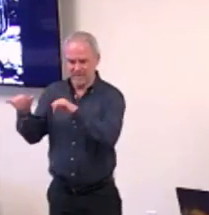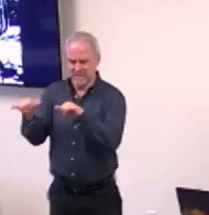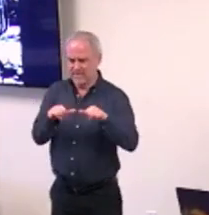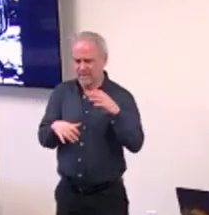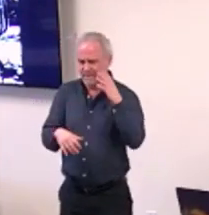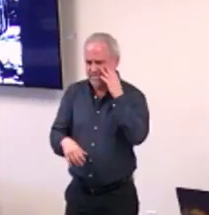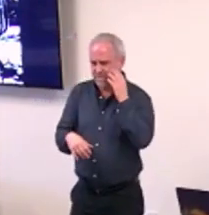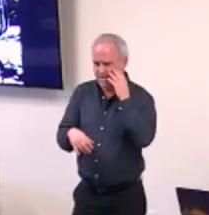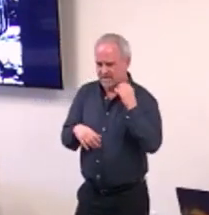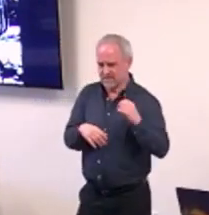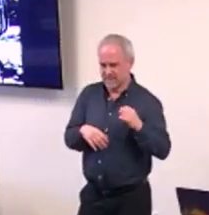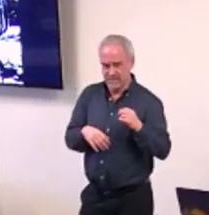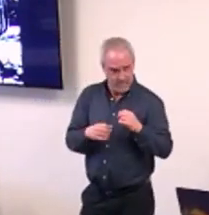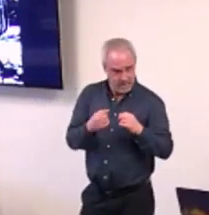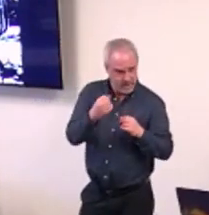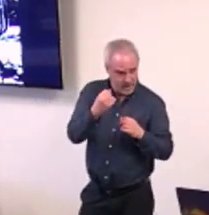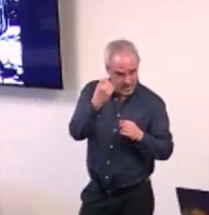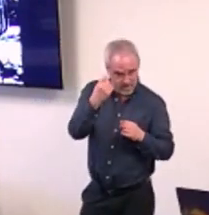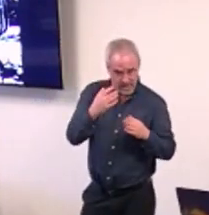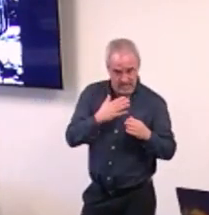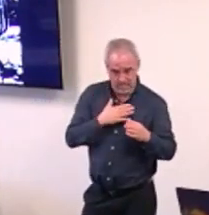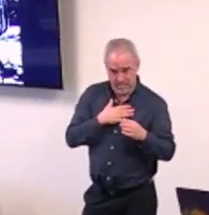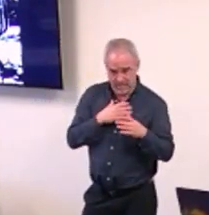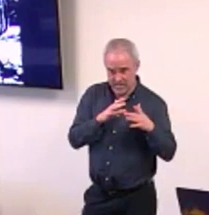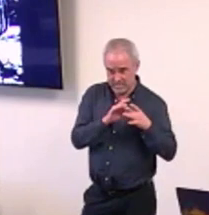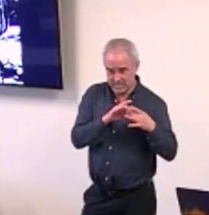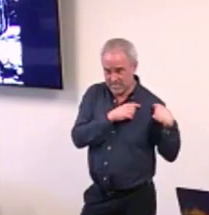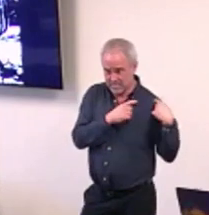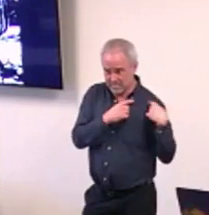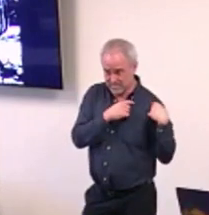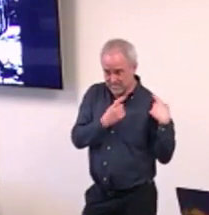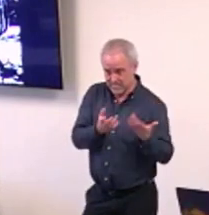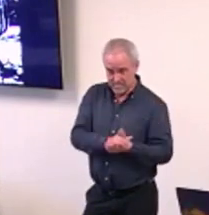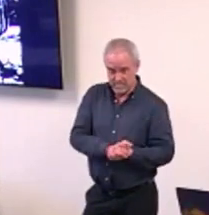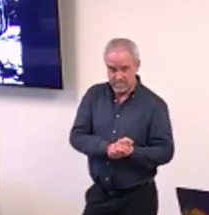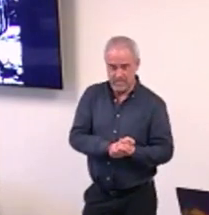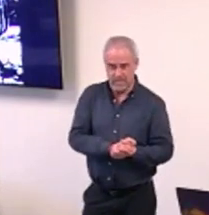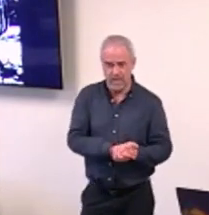Is everybody following? Okay. I'm going to stop there with this one.